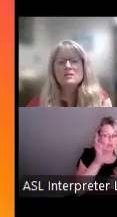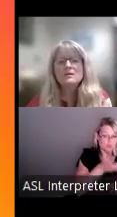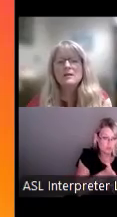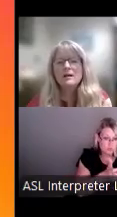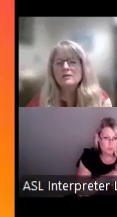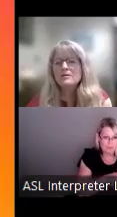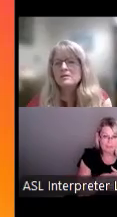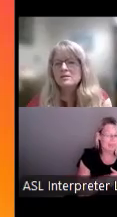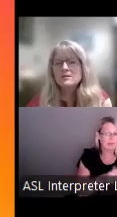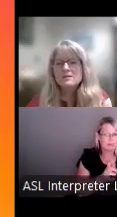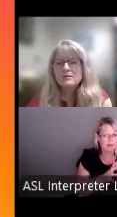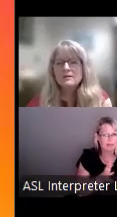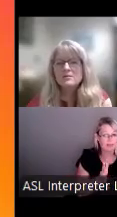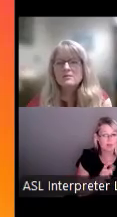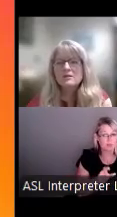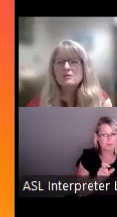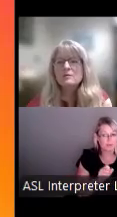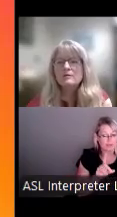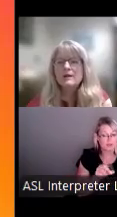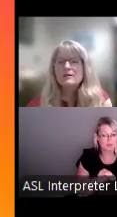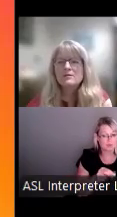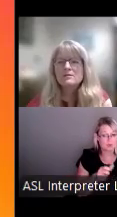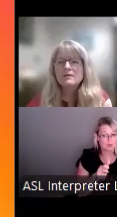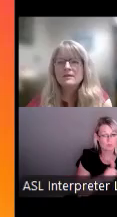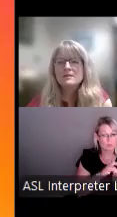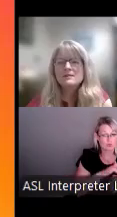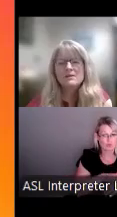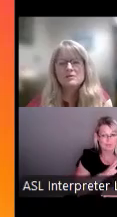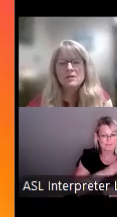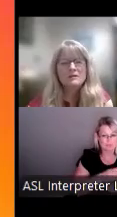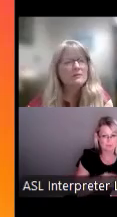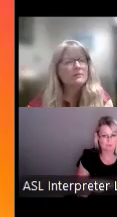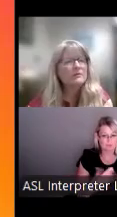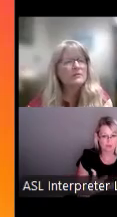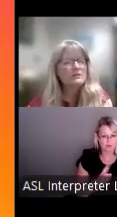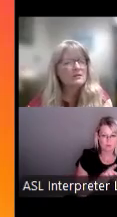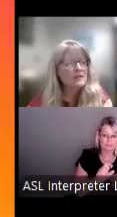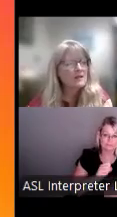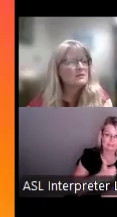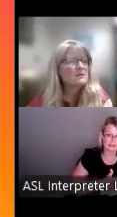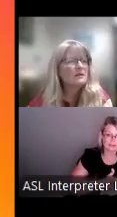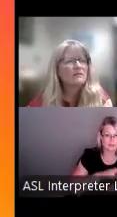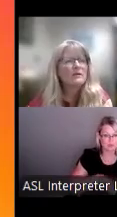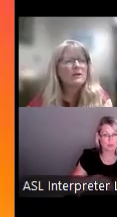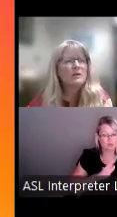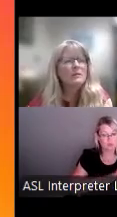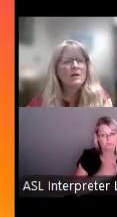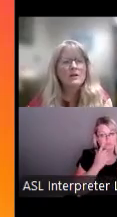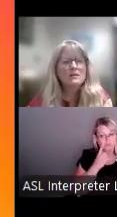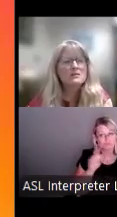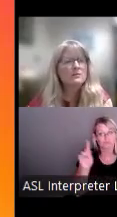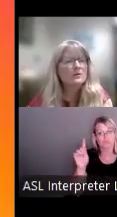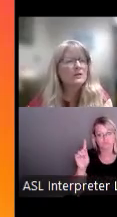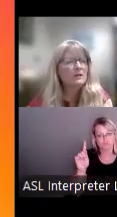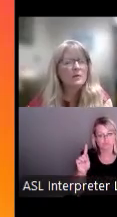There's a lot you can do as an early intervention provider to really set the child up for success, to give parents really